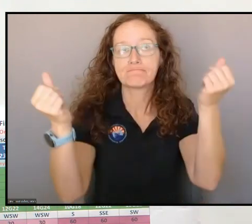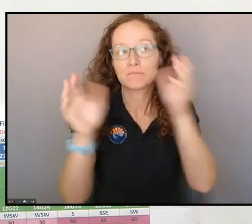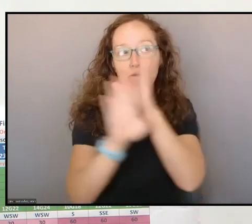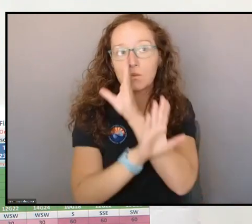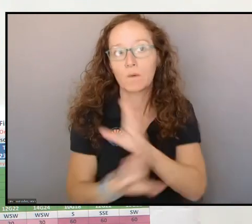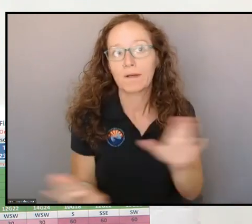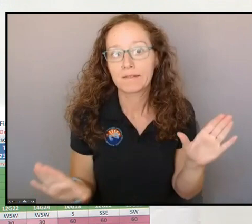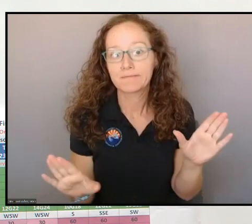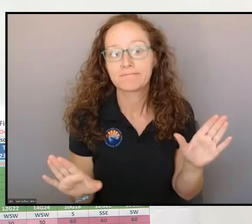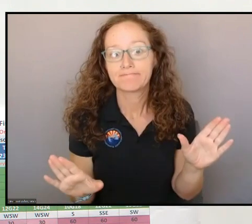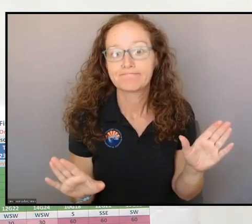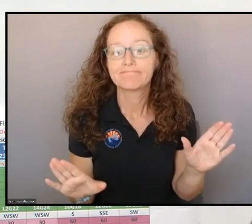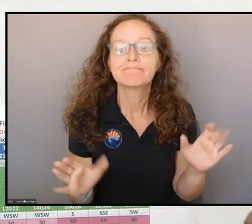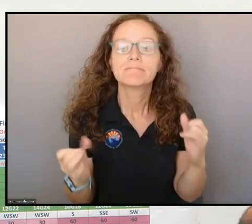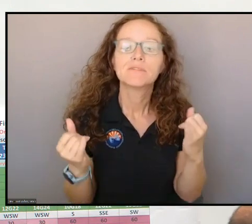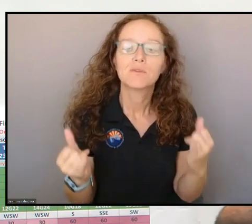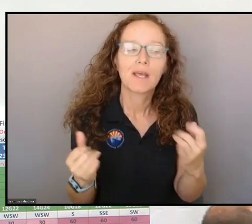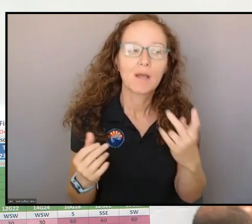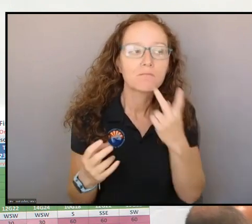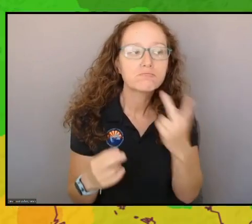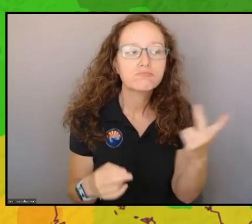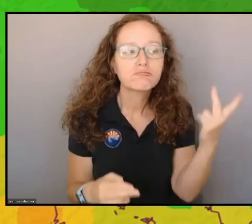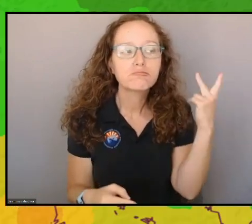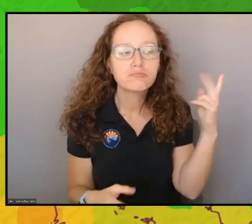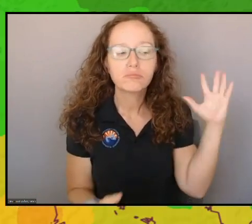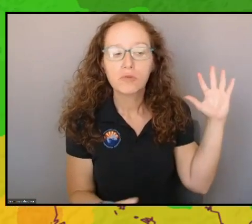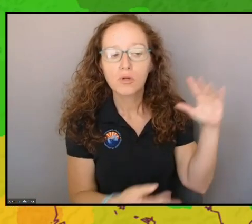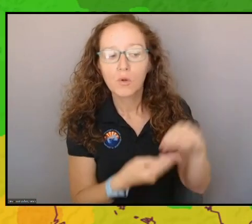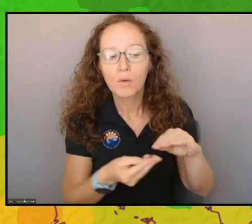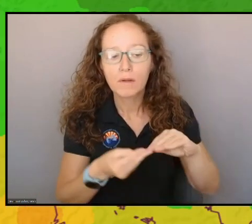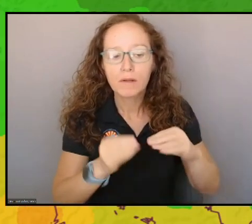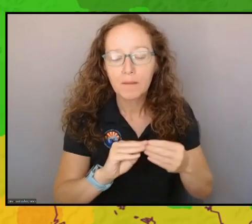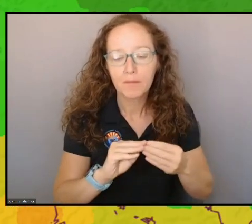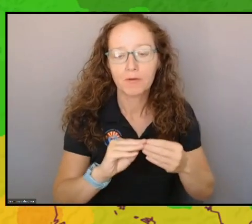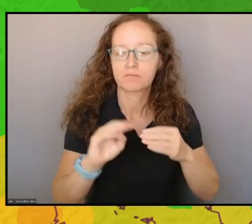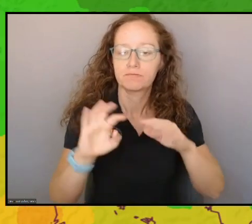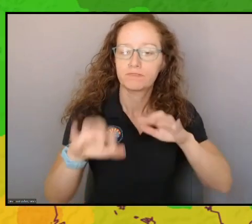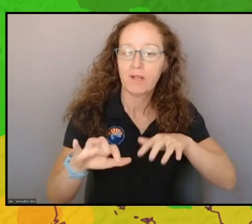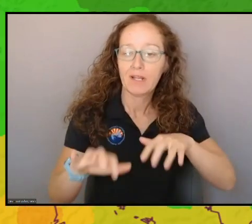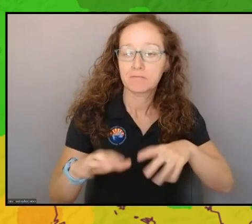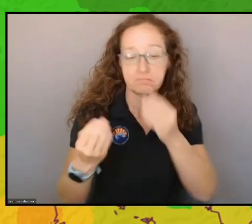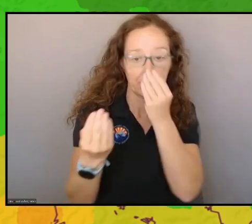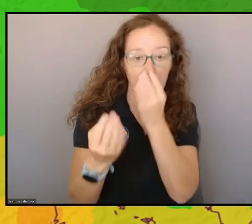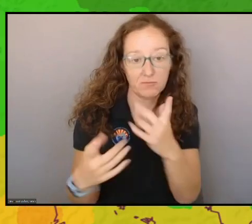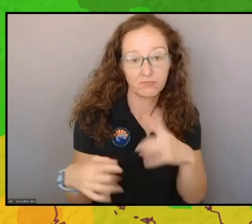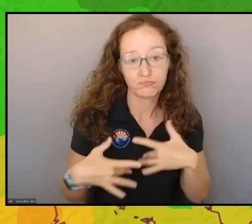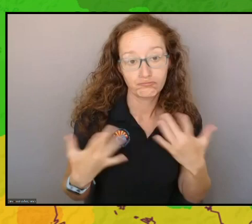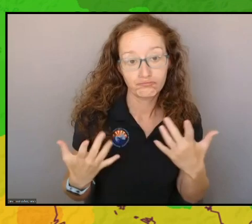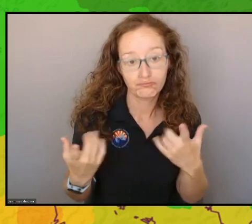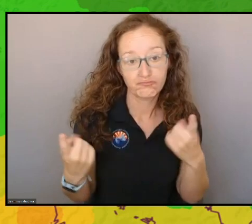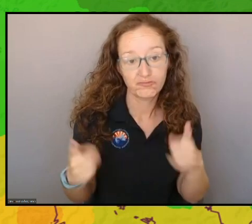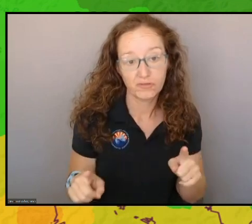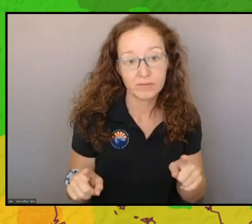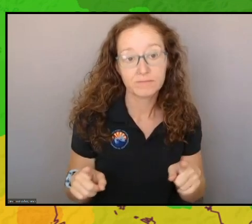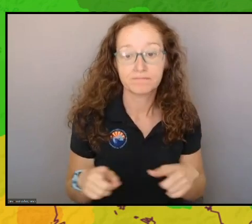we've seen over the past few days and I'll let you guys know what we've received. So, 24-hour total on left side of